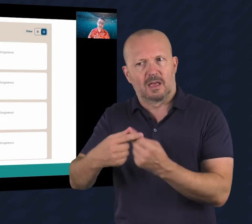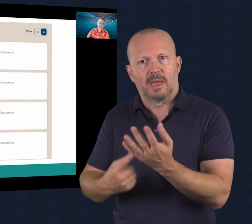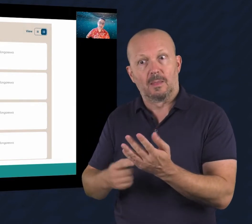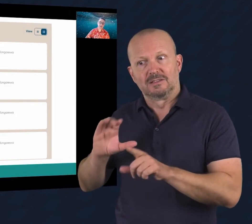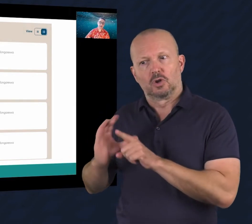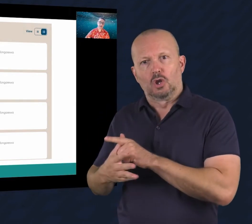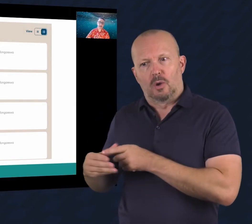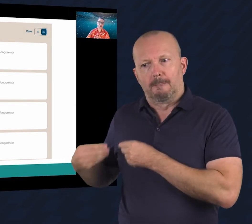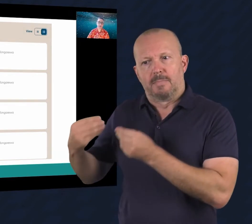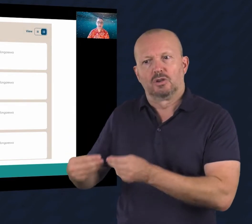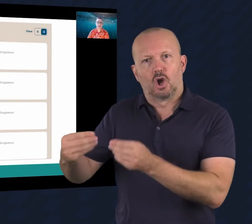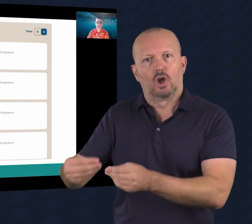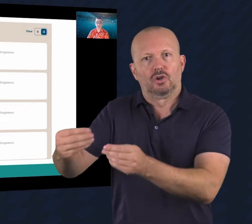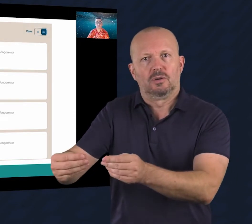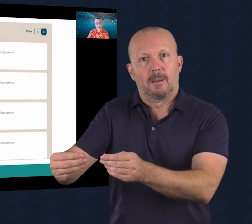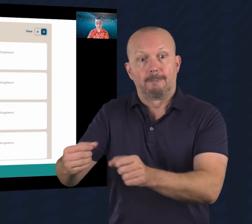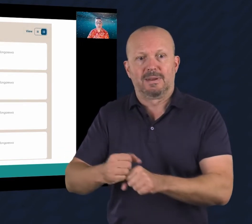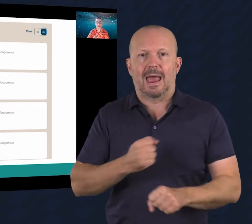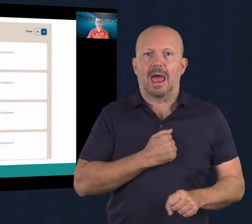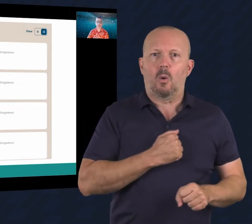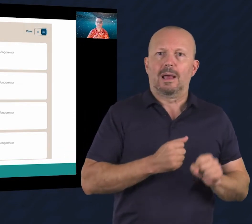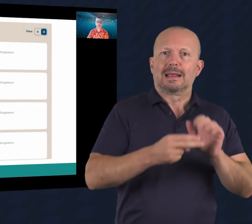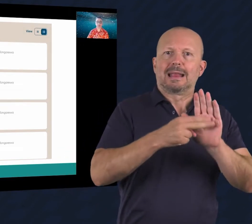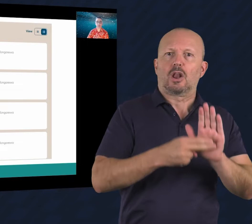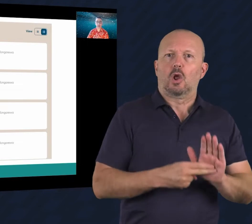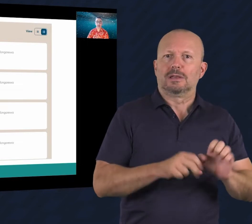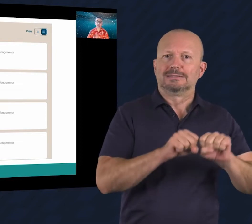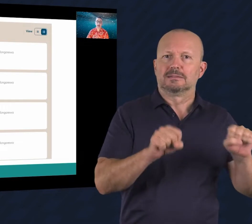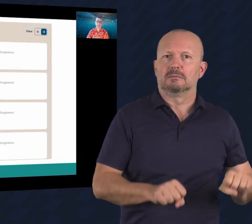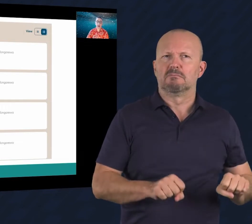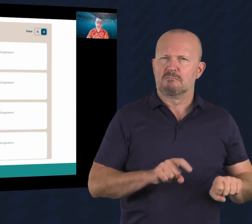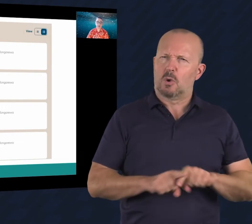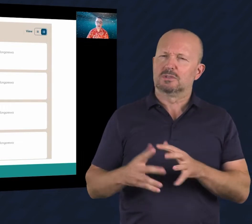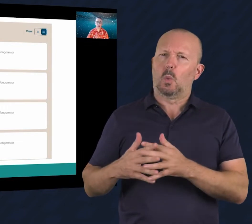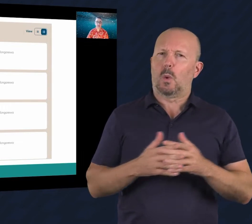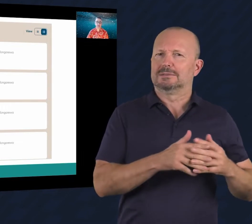how does the shelving and cataloguing systems of our mostly Western-based institutions, how are they designed?